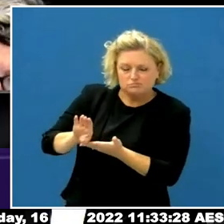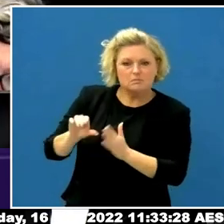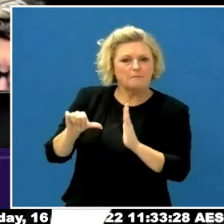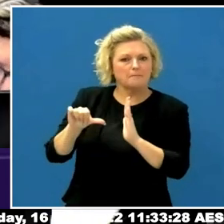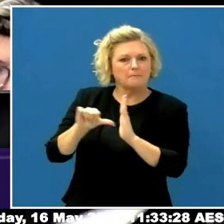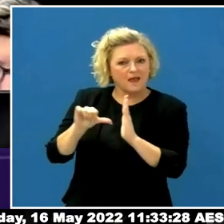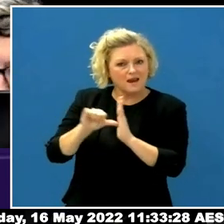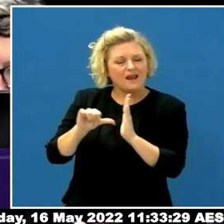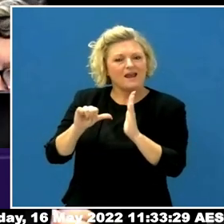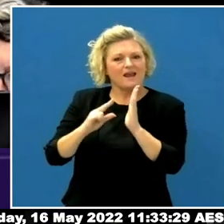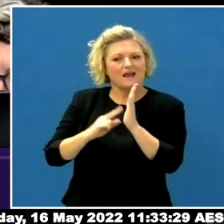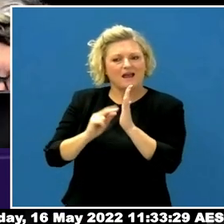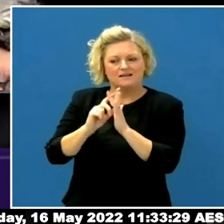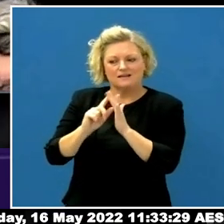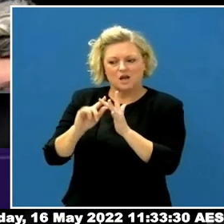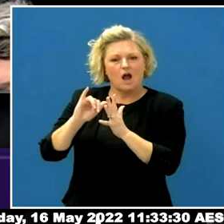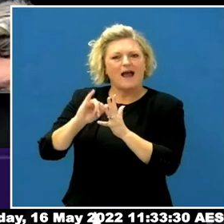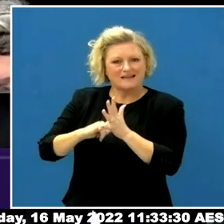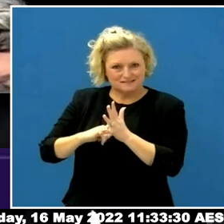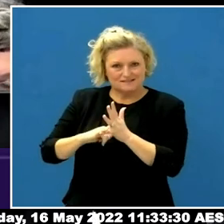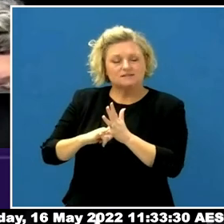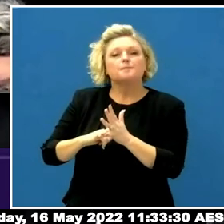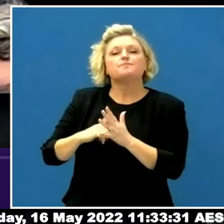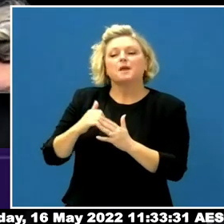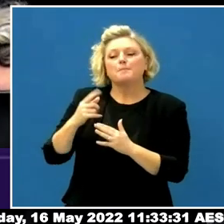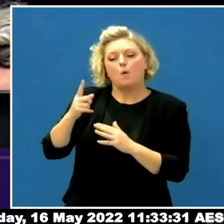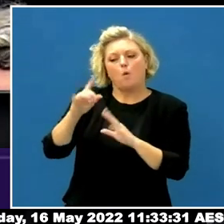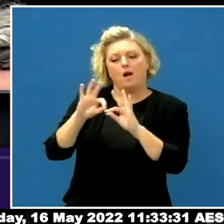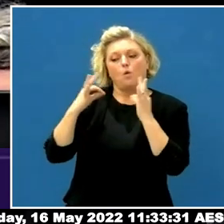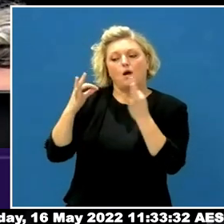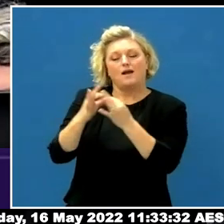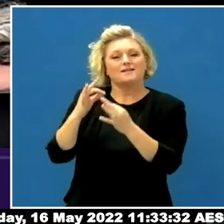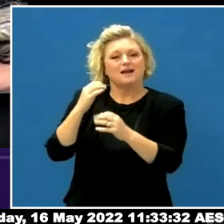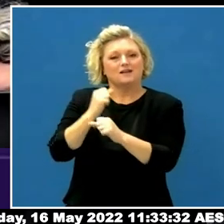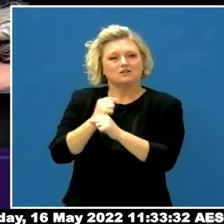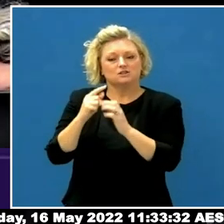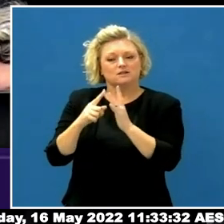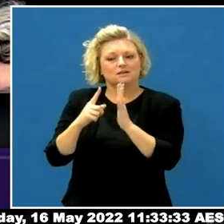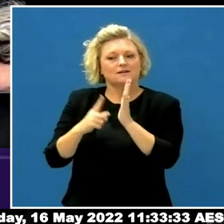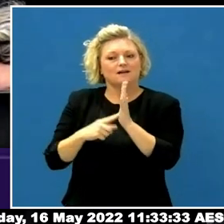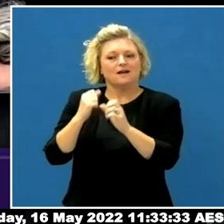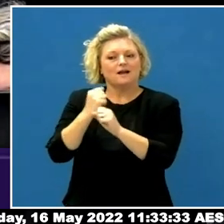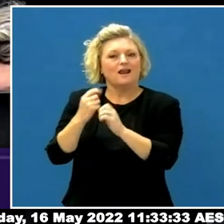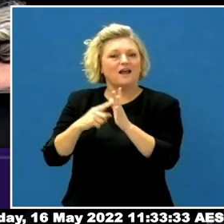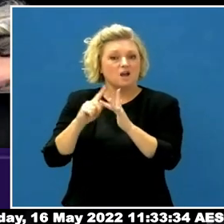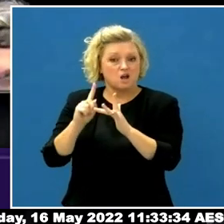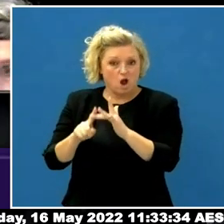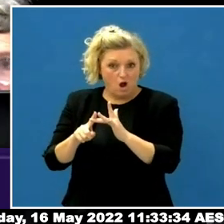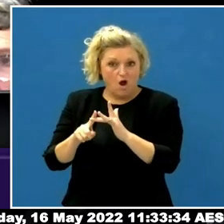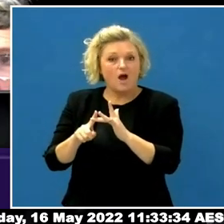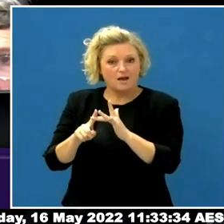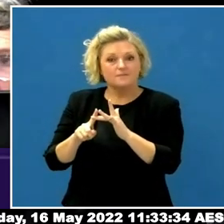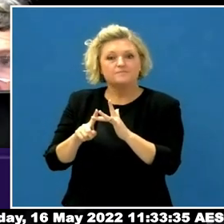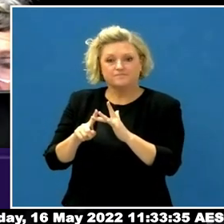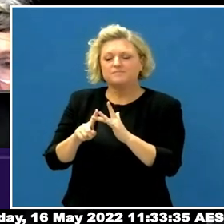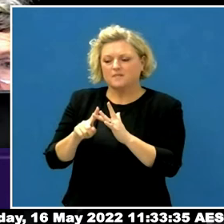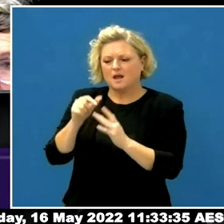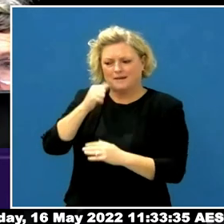assistance from Gilgai Aboriginal Centre. Yes. MR FOGARTY: Was that support coordination in terms of the NDIS plan?